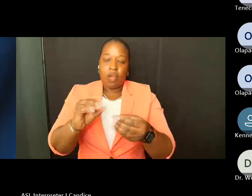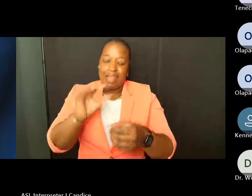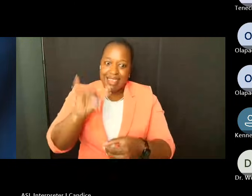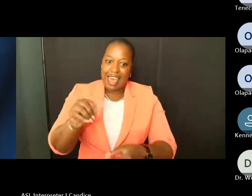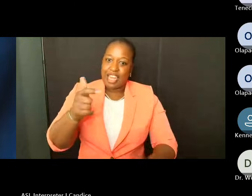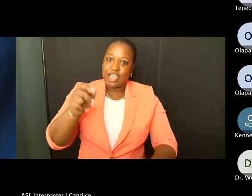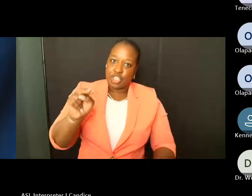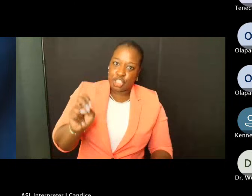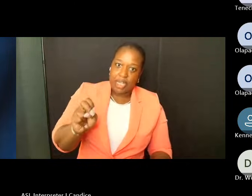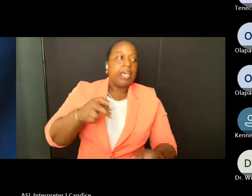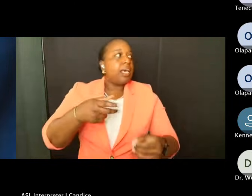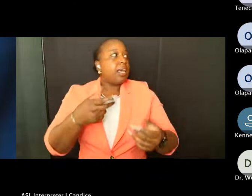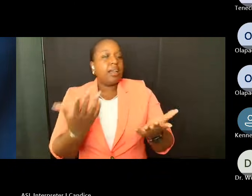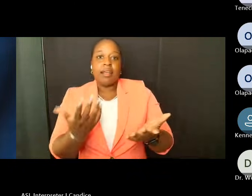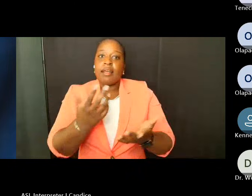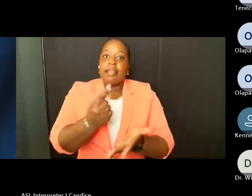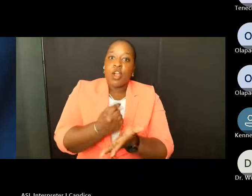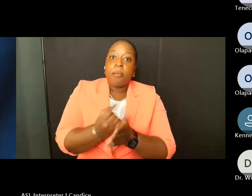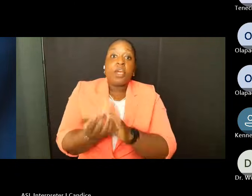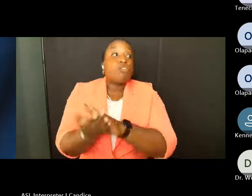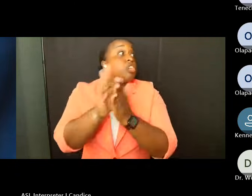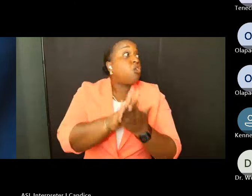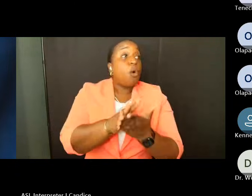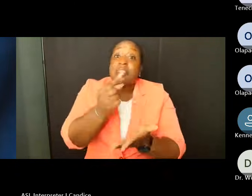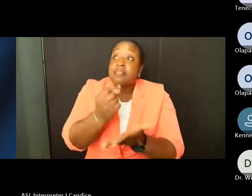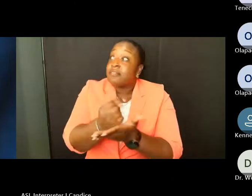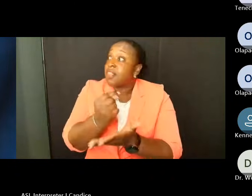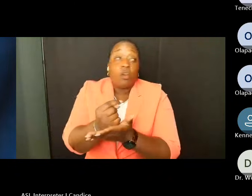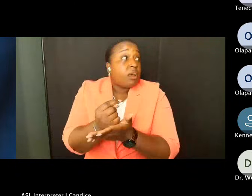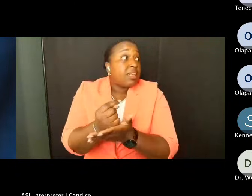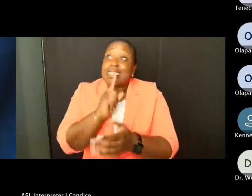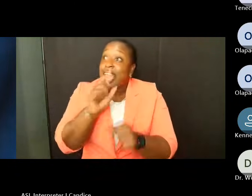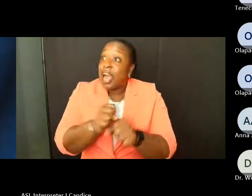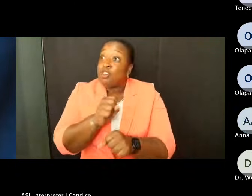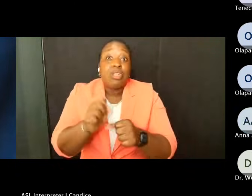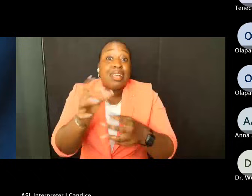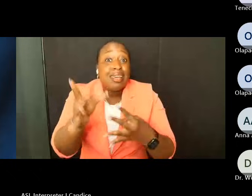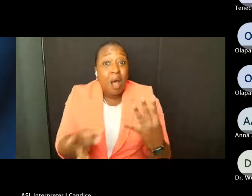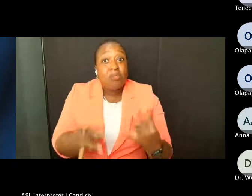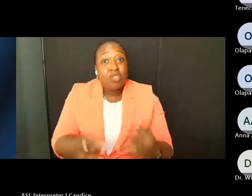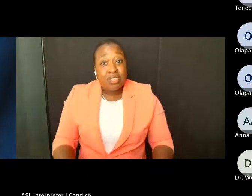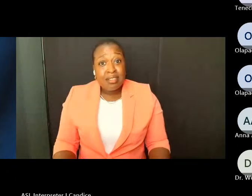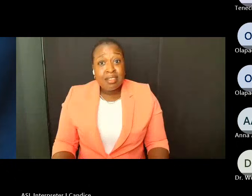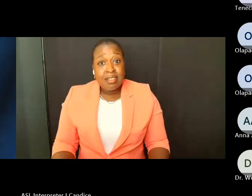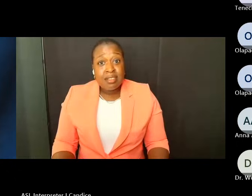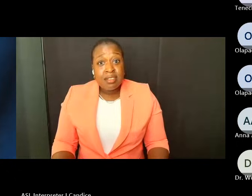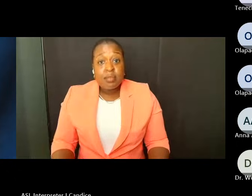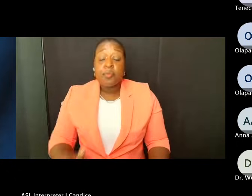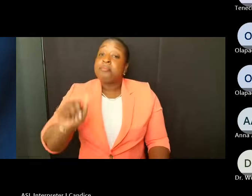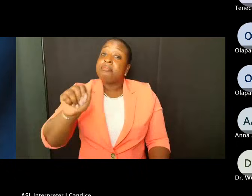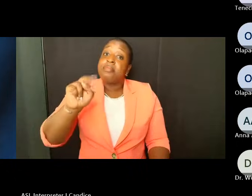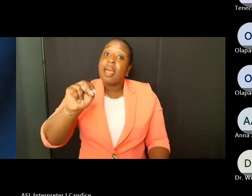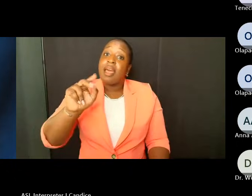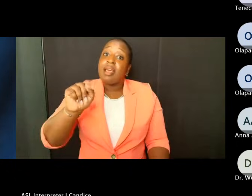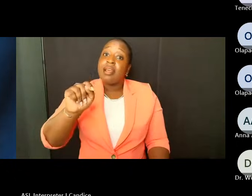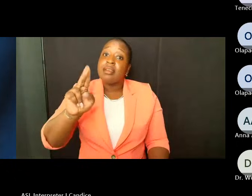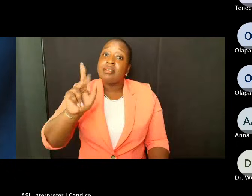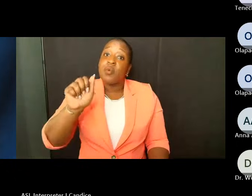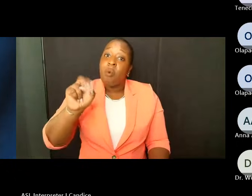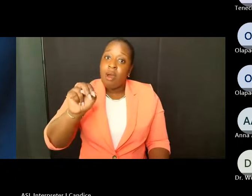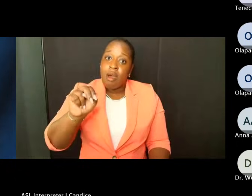transformative therapy is even an option. Antuan, not everybody is fortunate as you